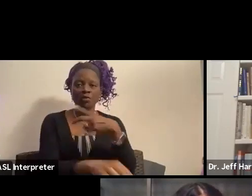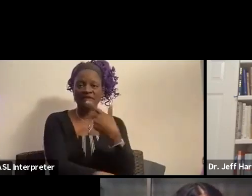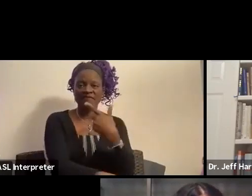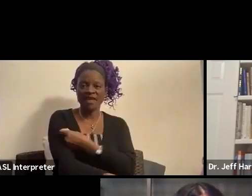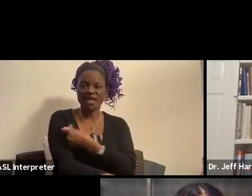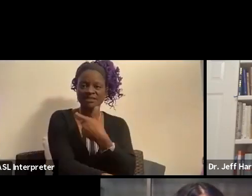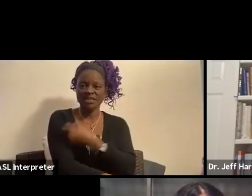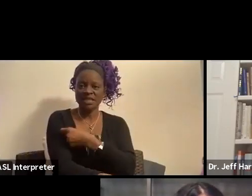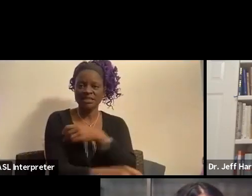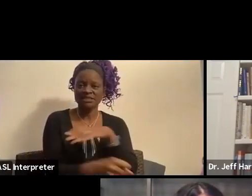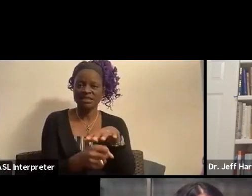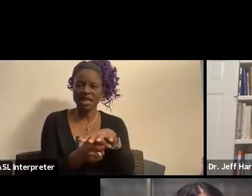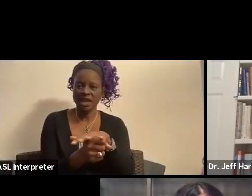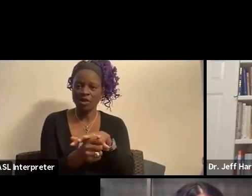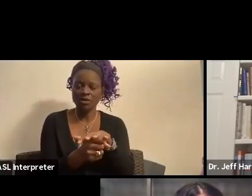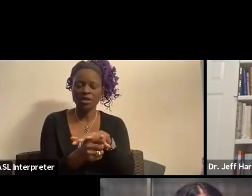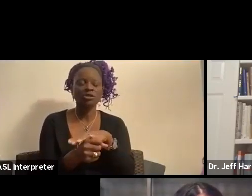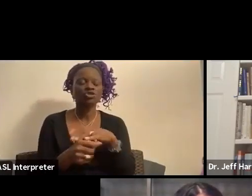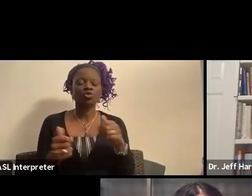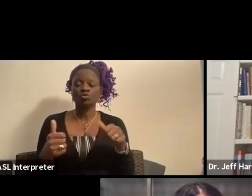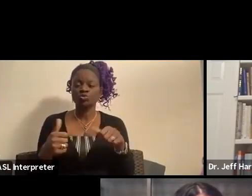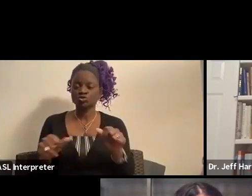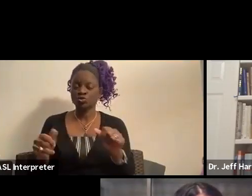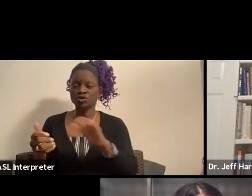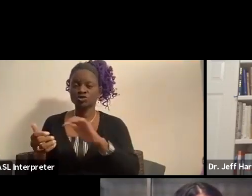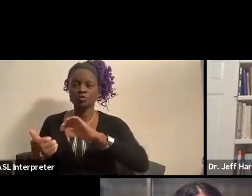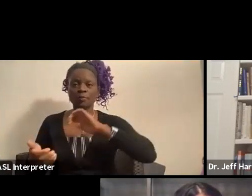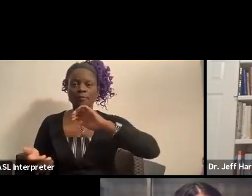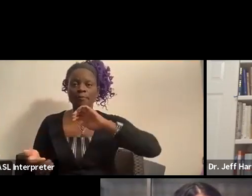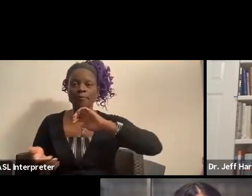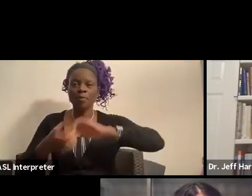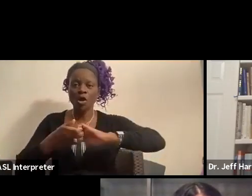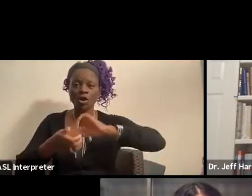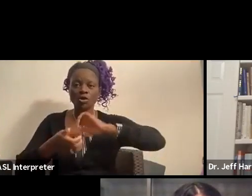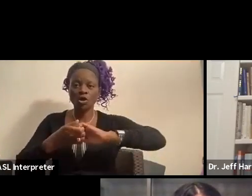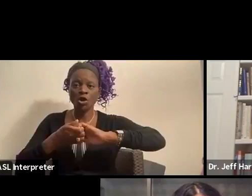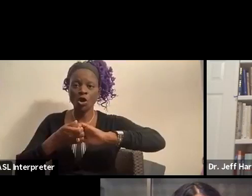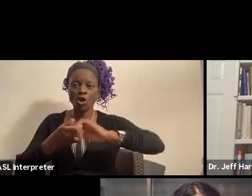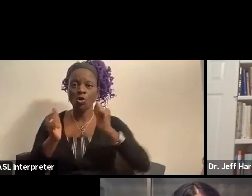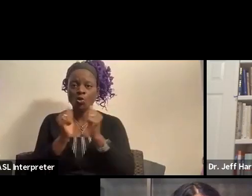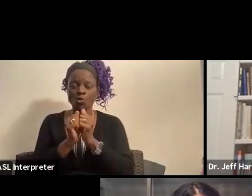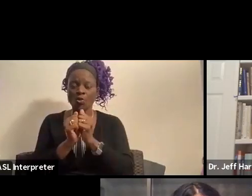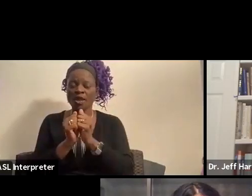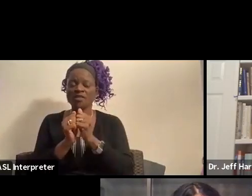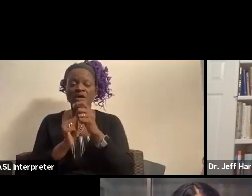partnering with many different groups throughout the county to be able to identify these groups, to be able to reach them.